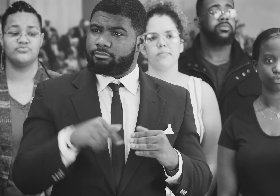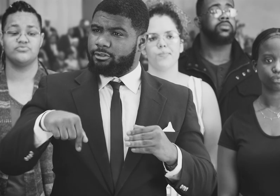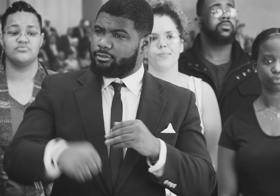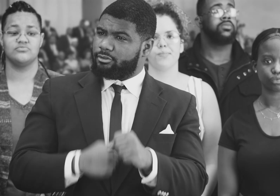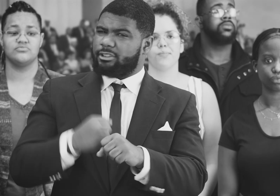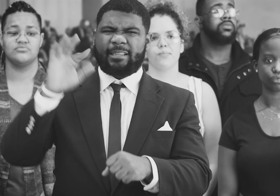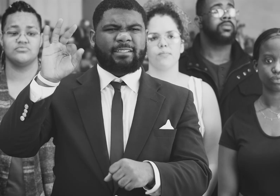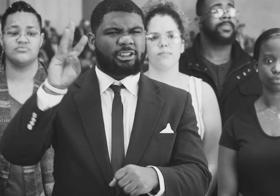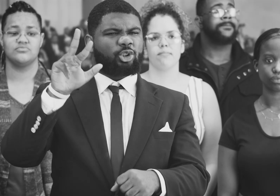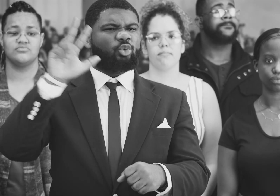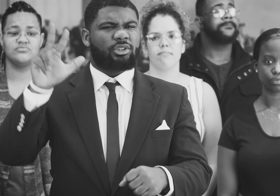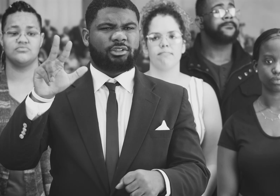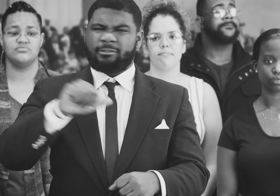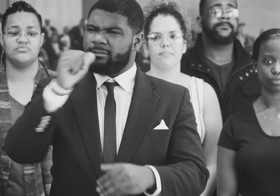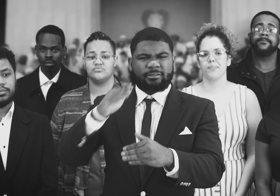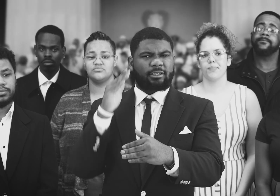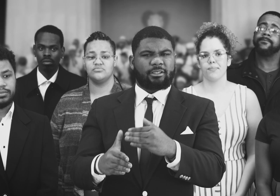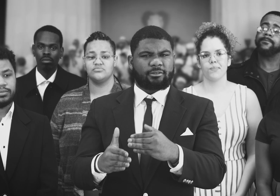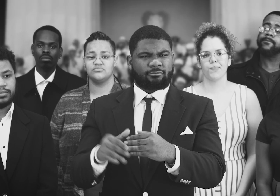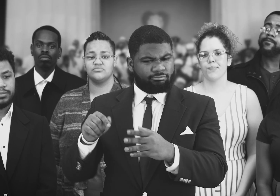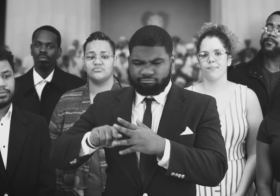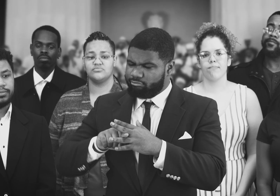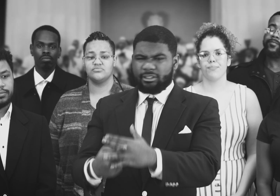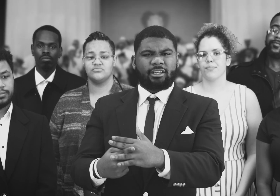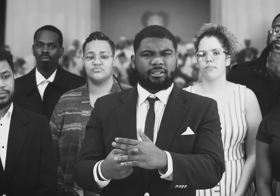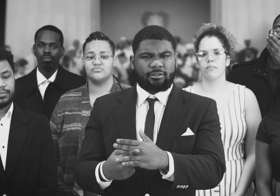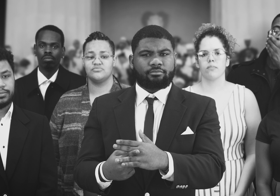1963 is not an end, but a beginning.